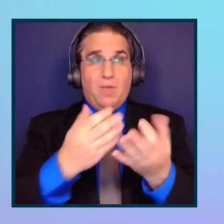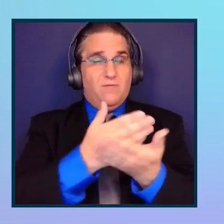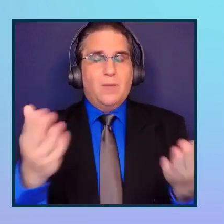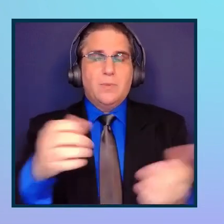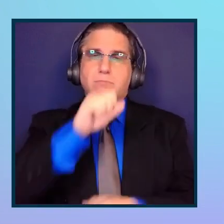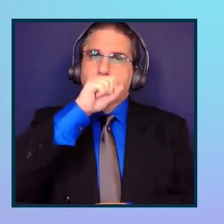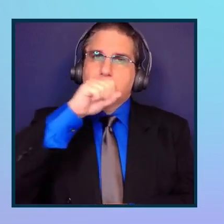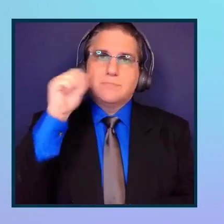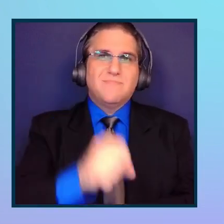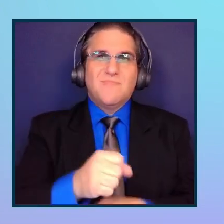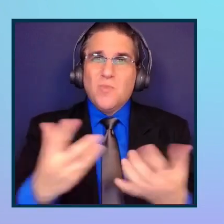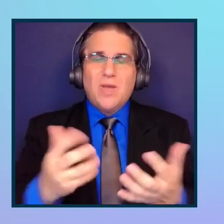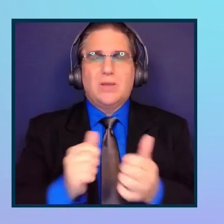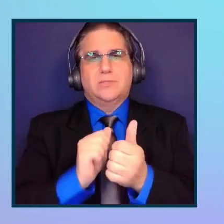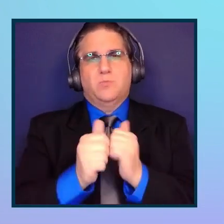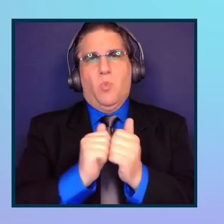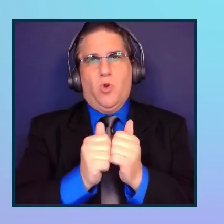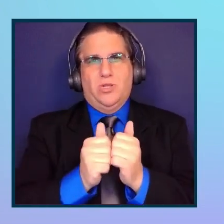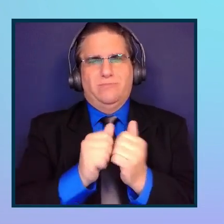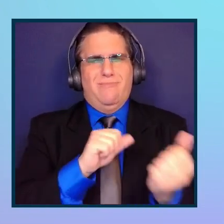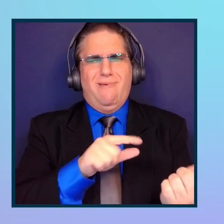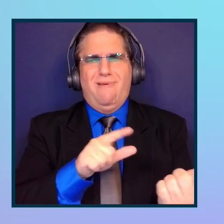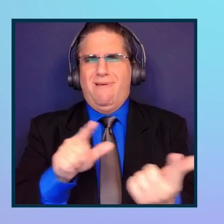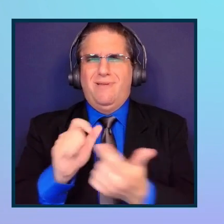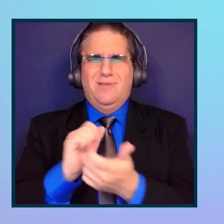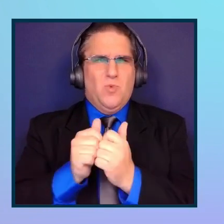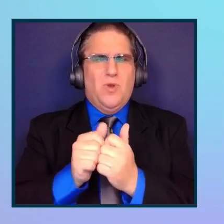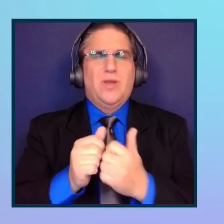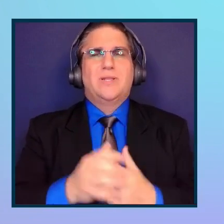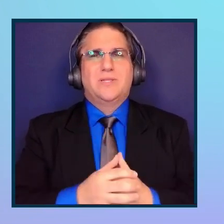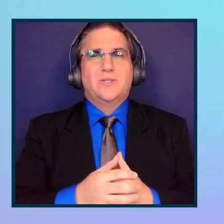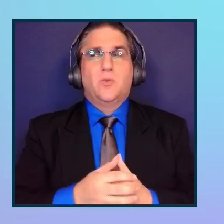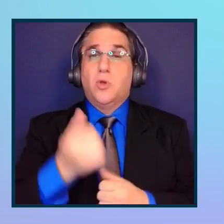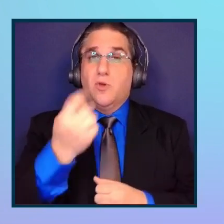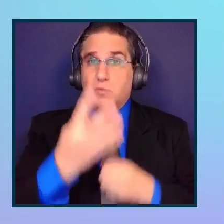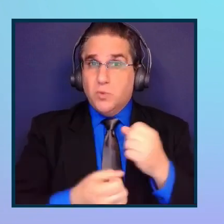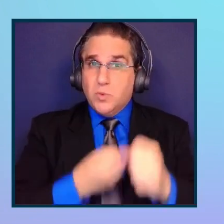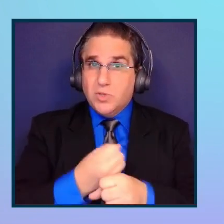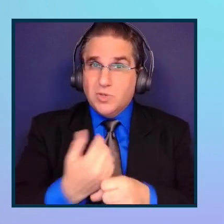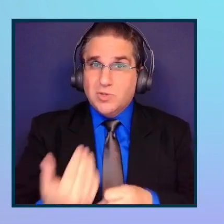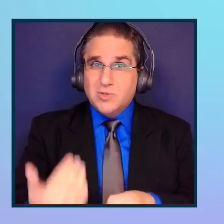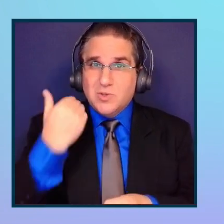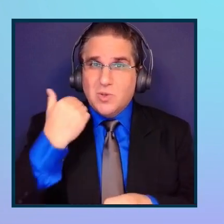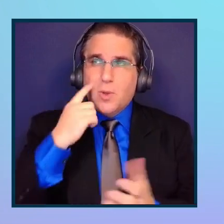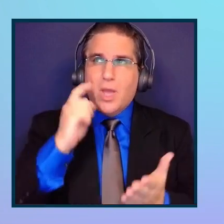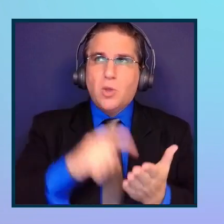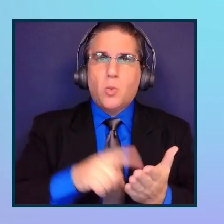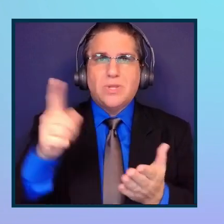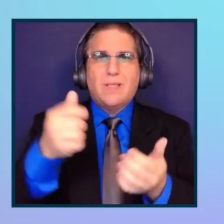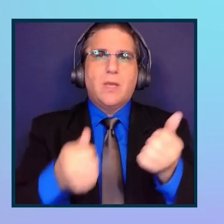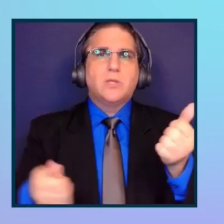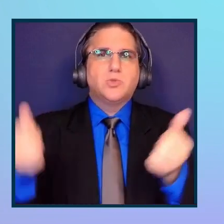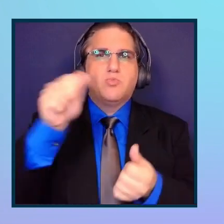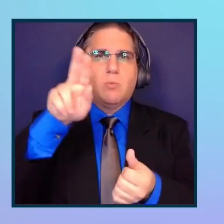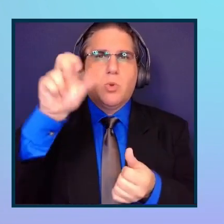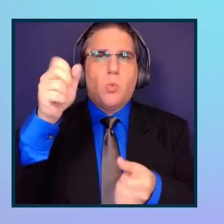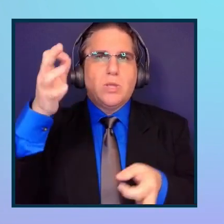And I took great interest a few years ago, there was a Supreme court case. And in the Supreme court case,